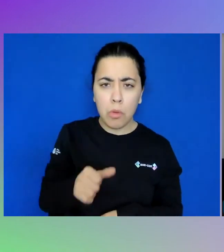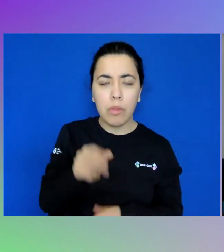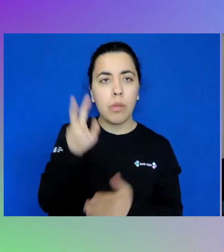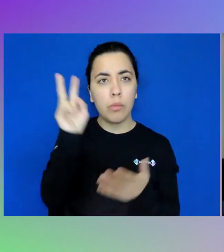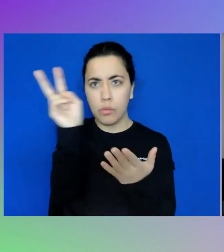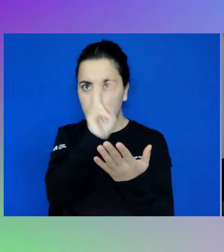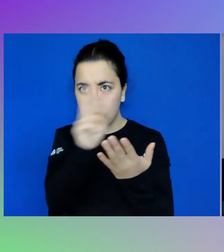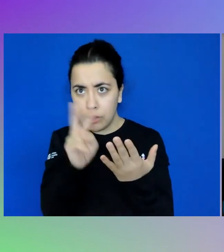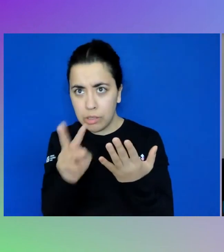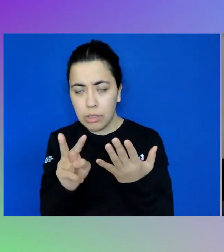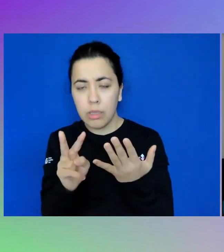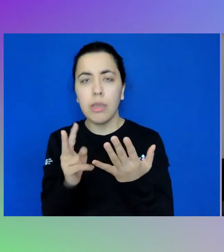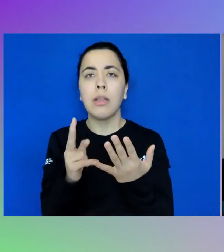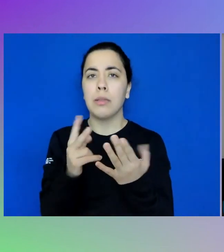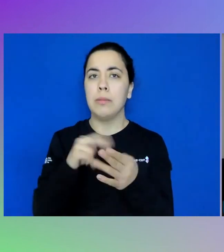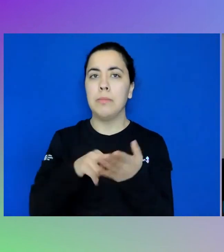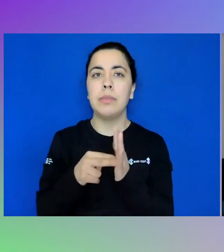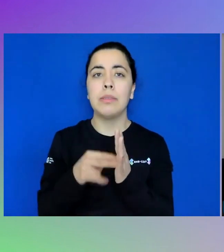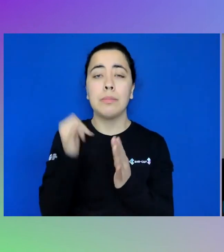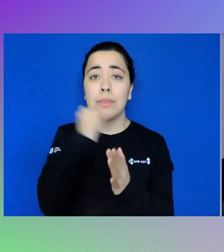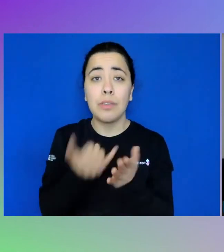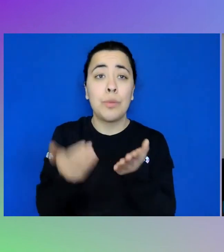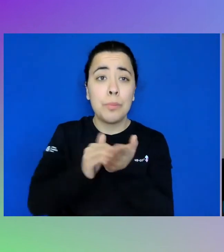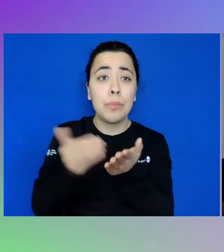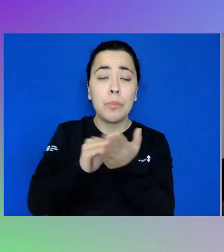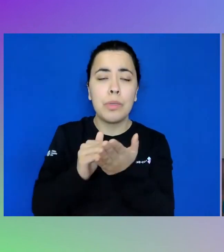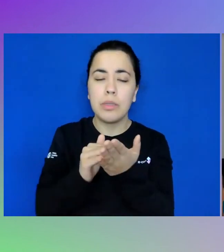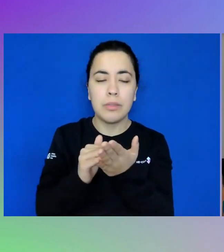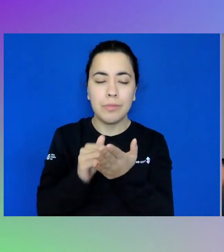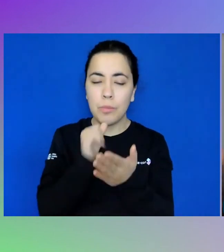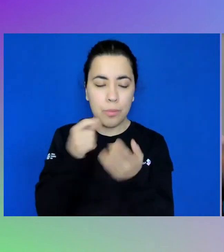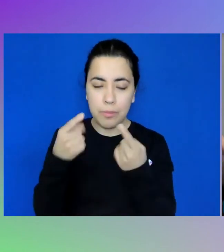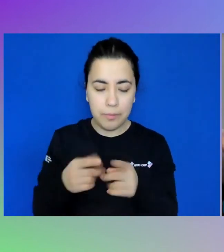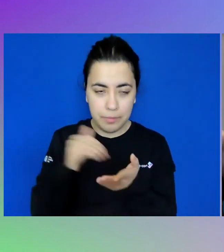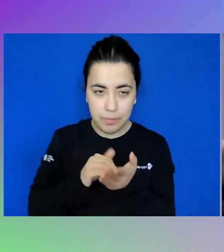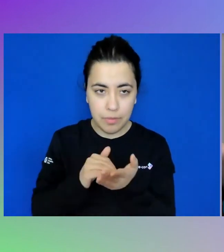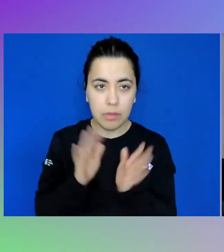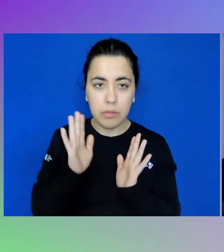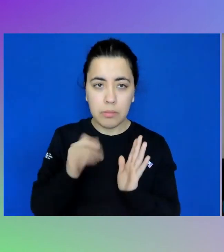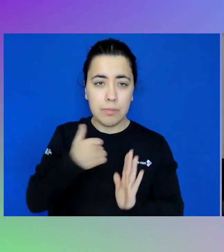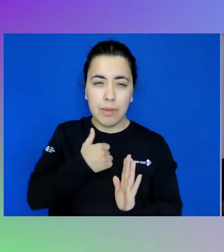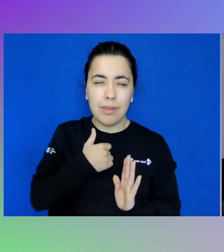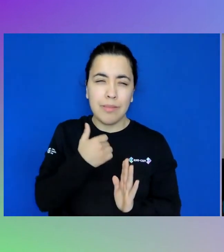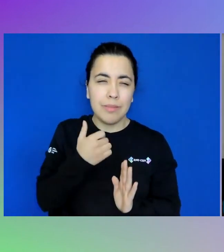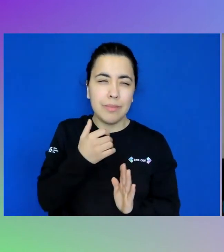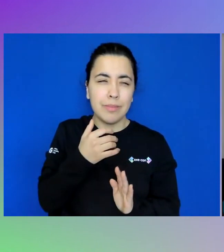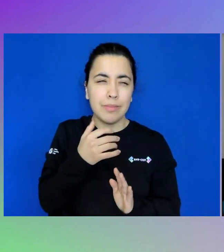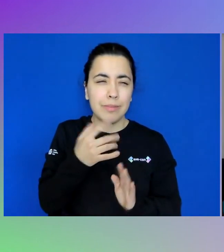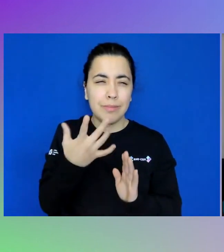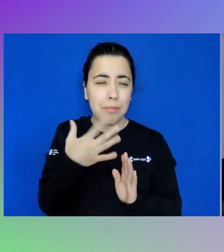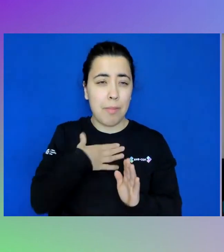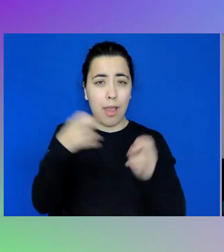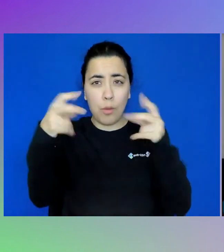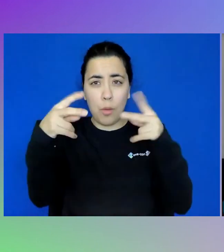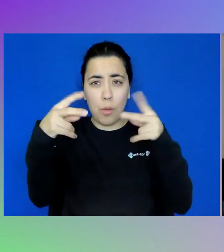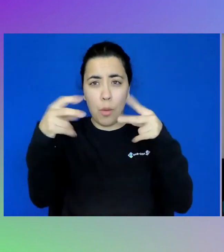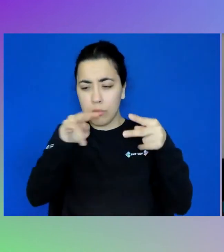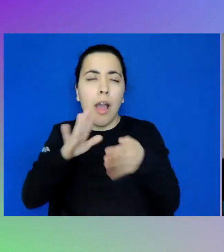making those same mistakes again itself. Right. I made some very silly mistakes in the code. I wrote. I purposefully did so,